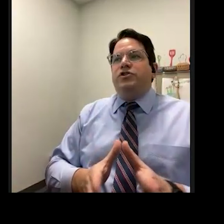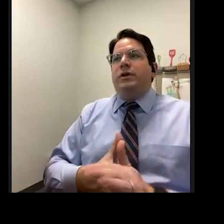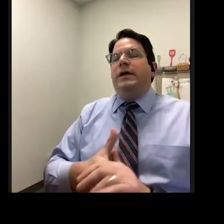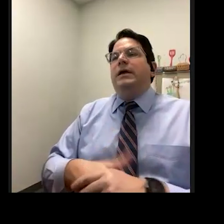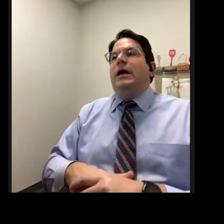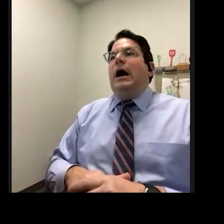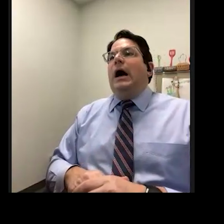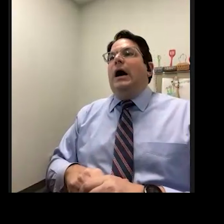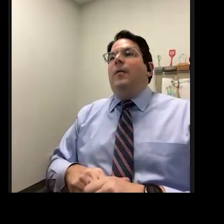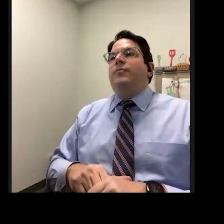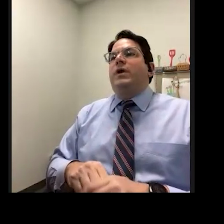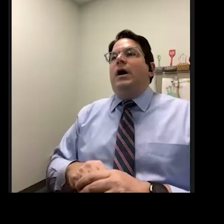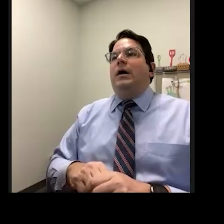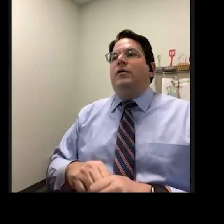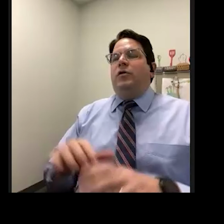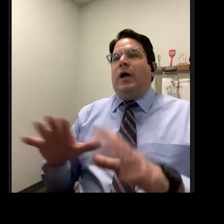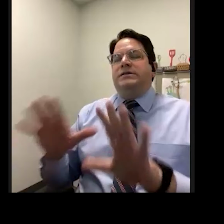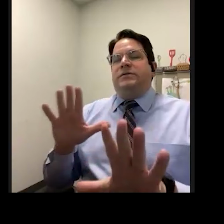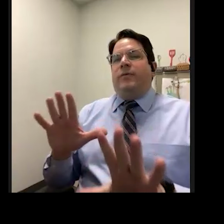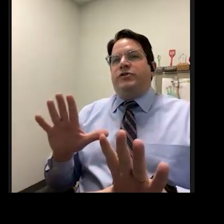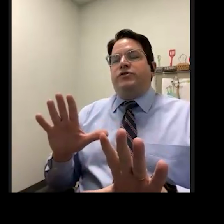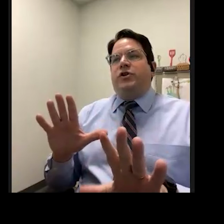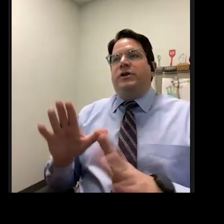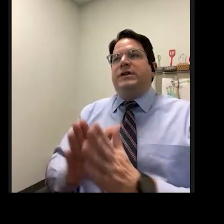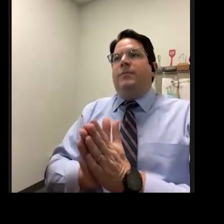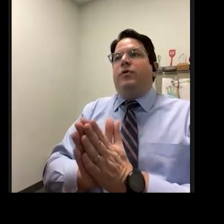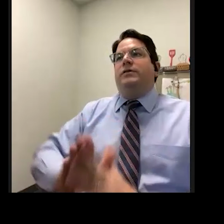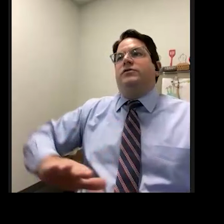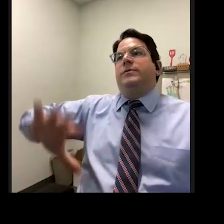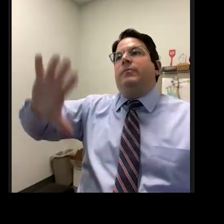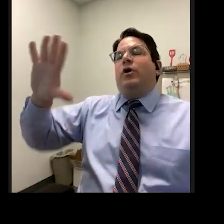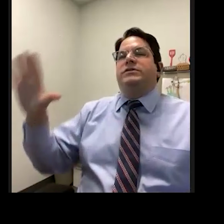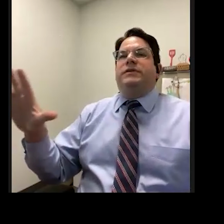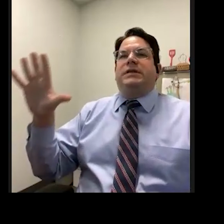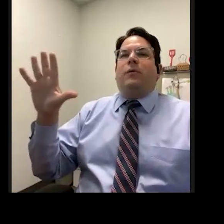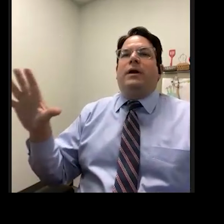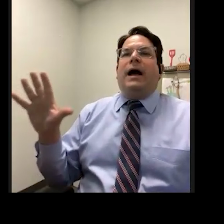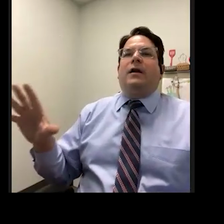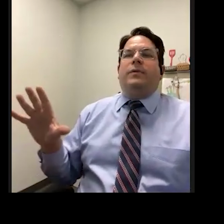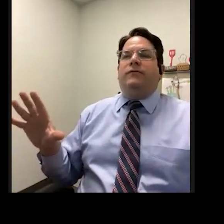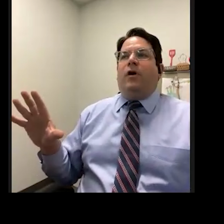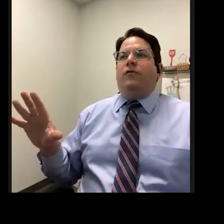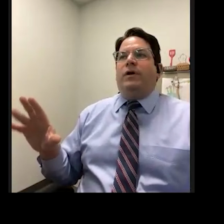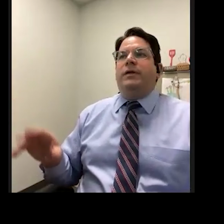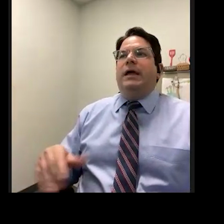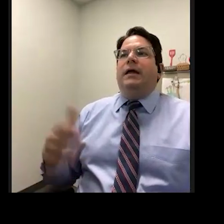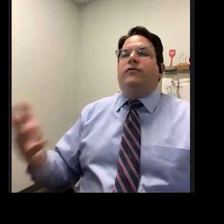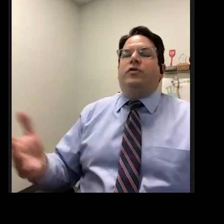individually, as from a Social Security standpoint, there's going to be parts of this that we're not going to be involved with.